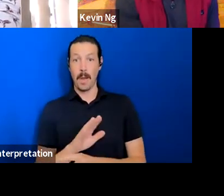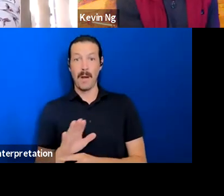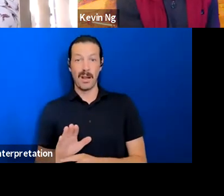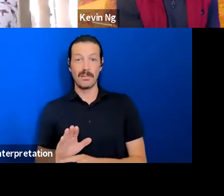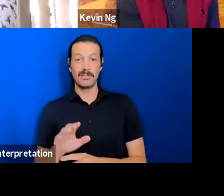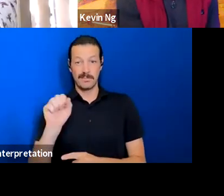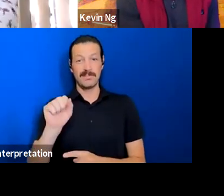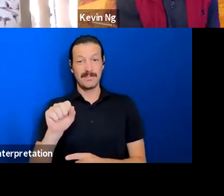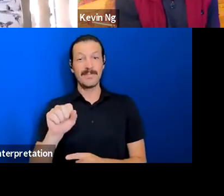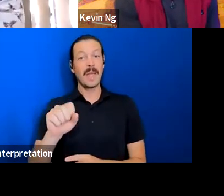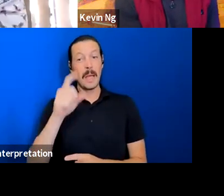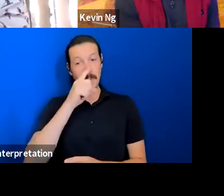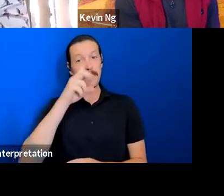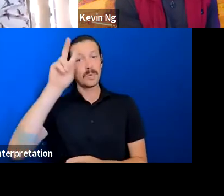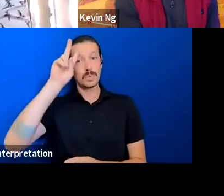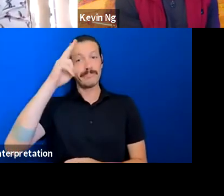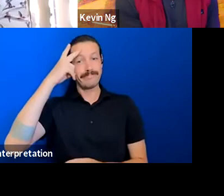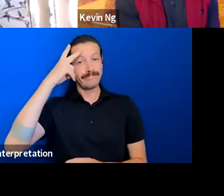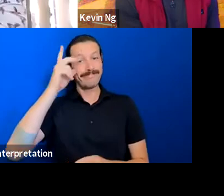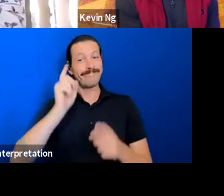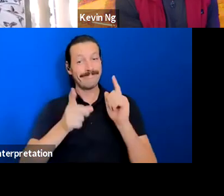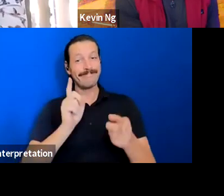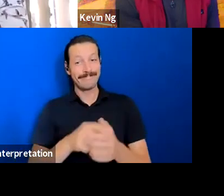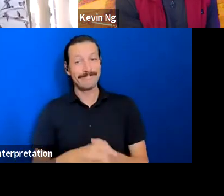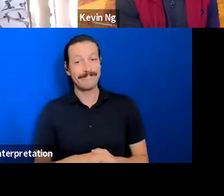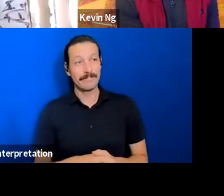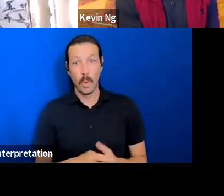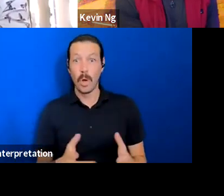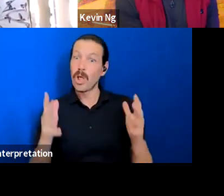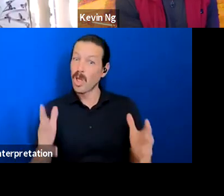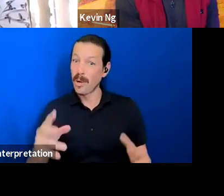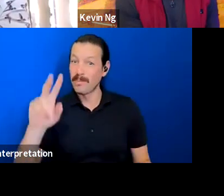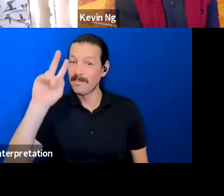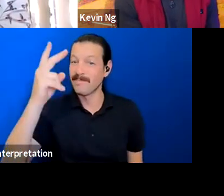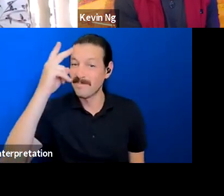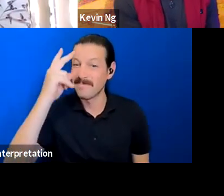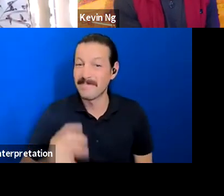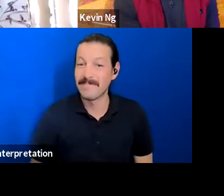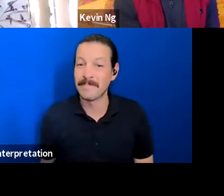lot, and I against the big issue is the fact that you really only have time during deliberations to